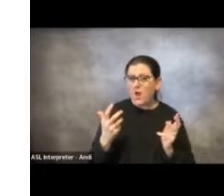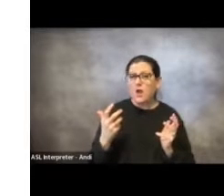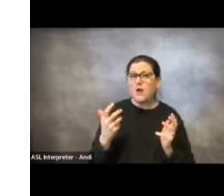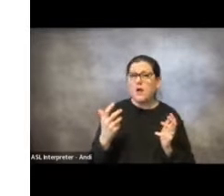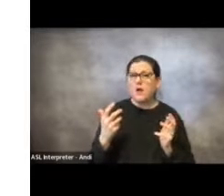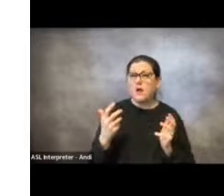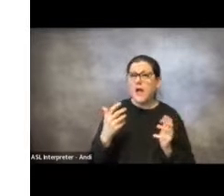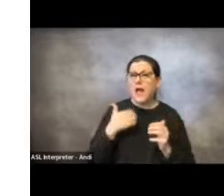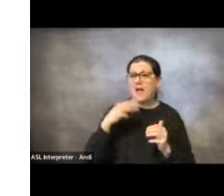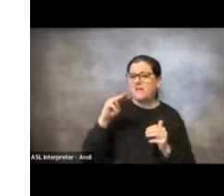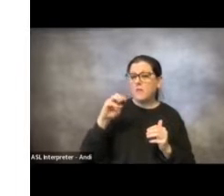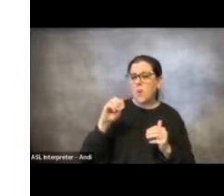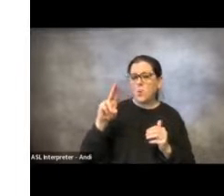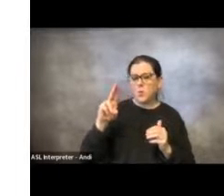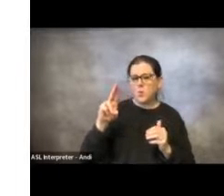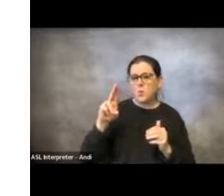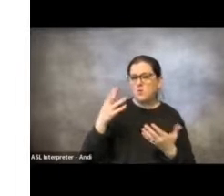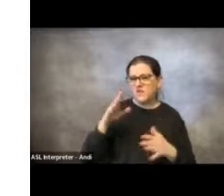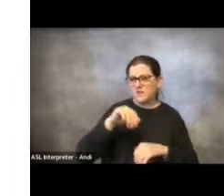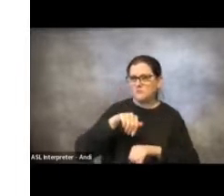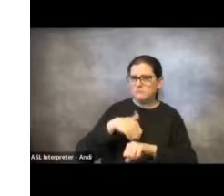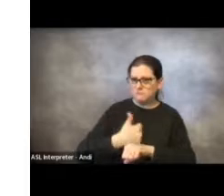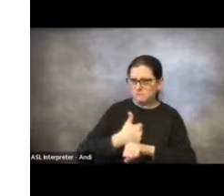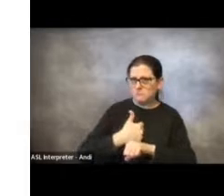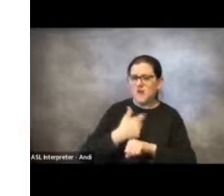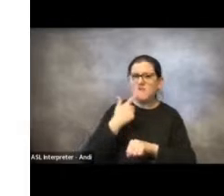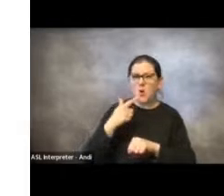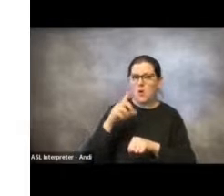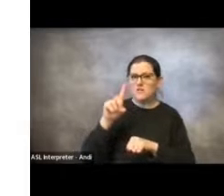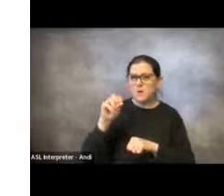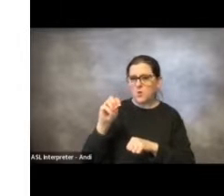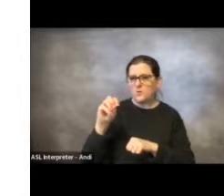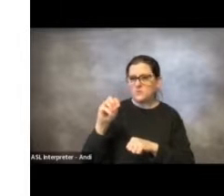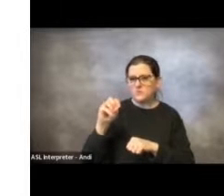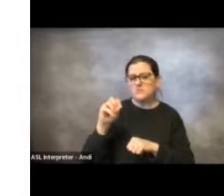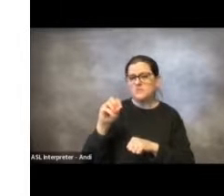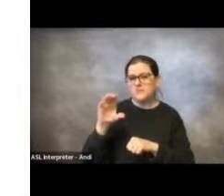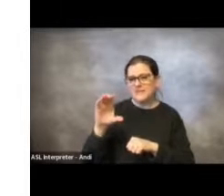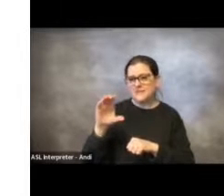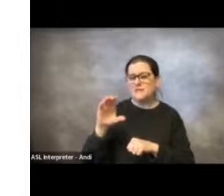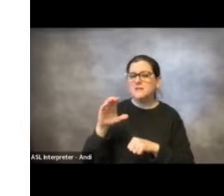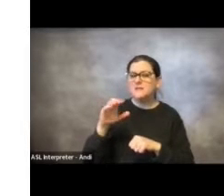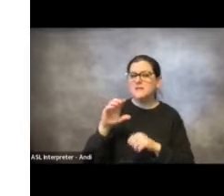have an MOU in place for Department of Corrections or your you know, state, what